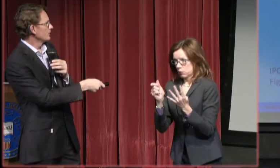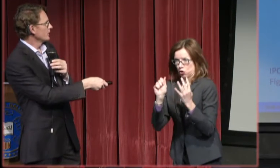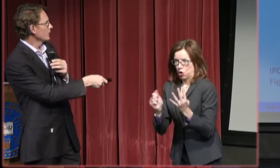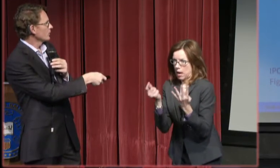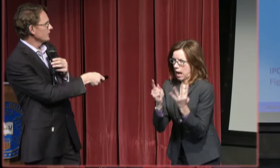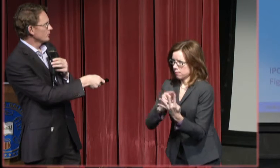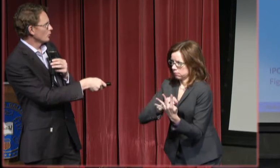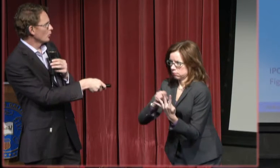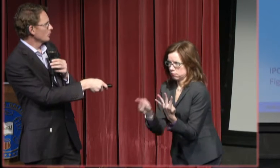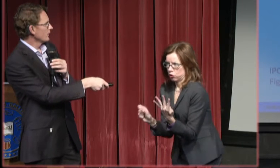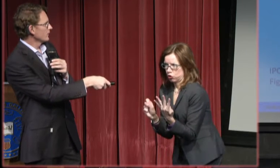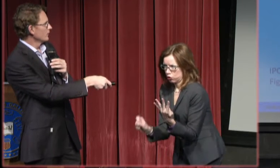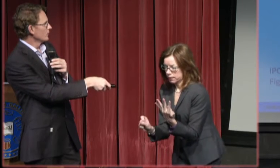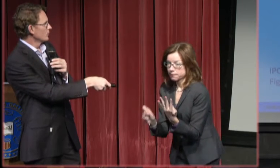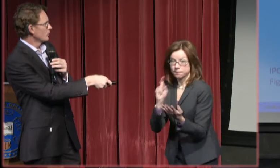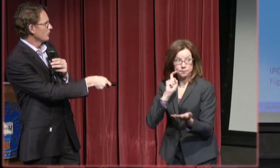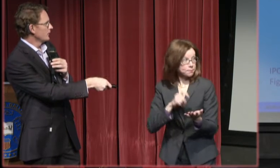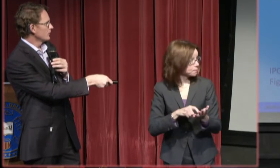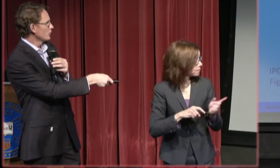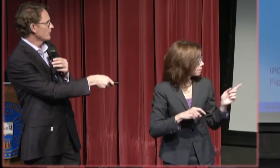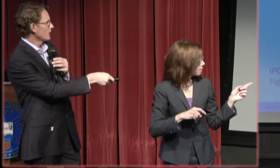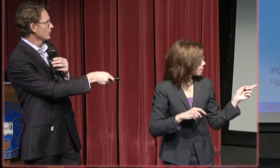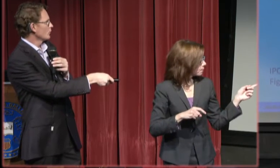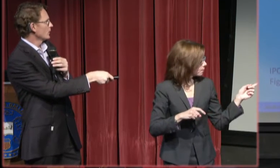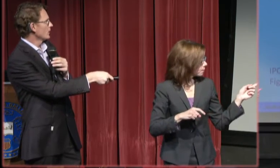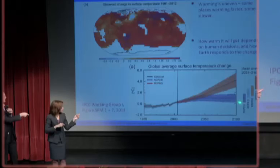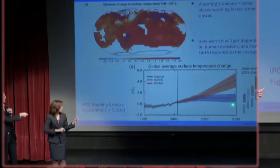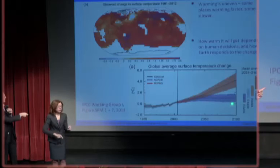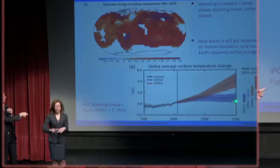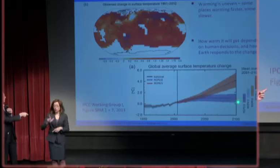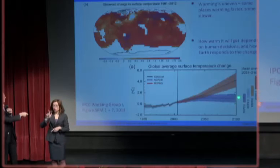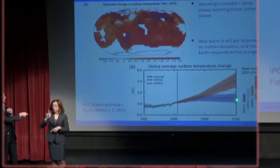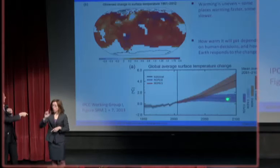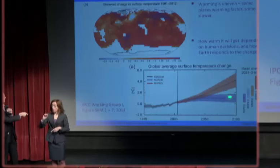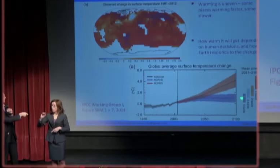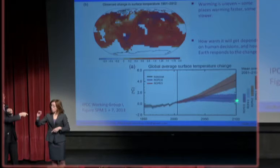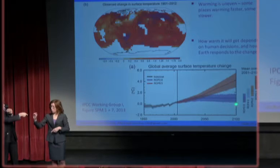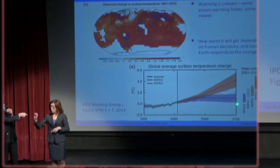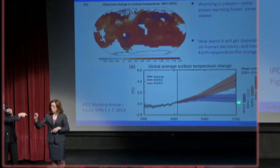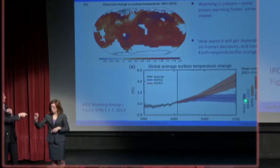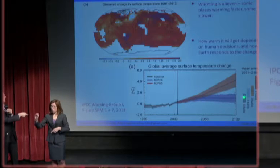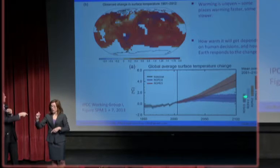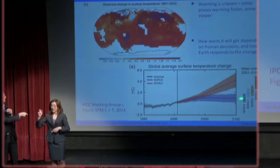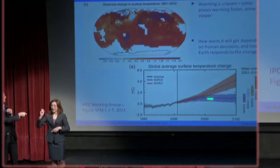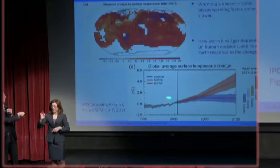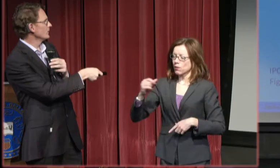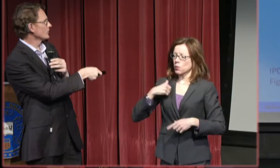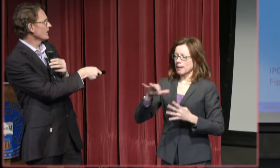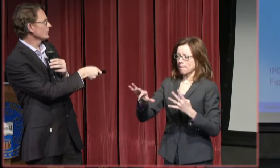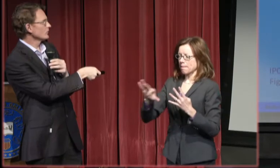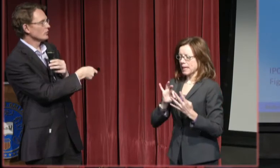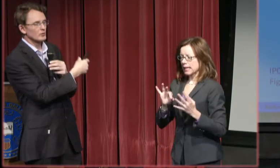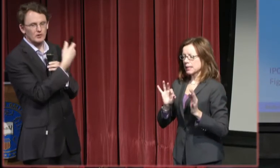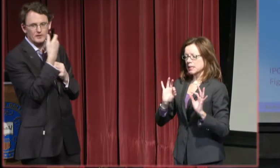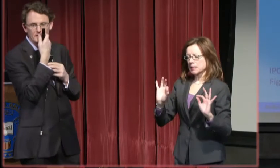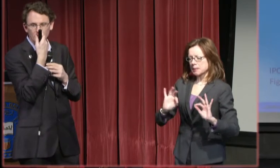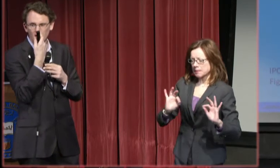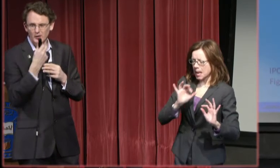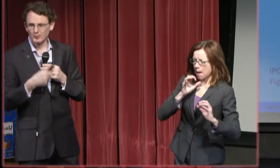You can see the increased warming to the year 2100, if we take the best scenario it's less than 2 degrees.